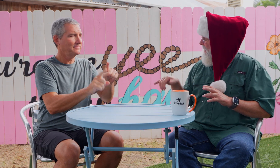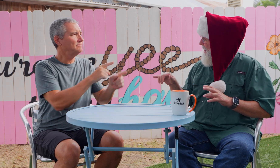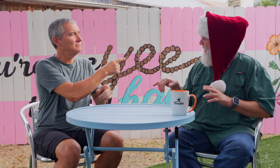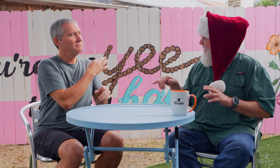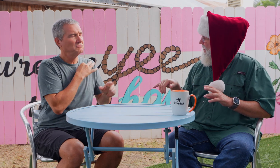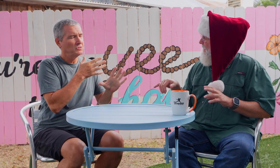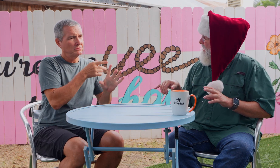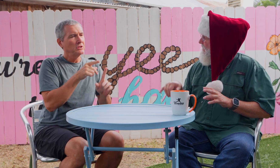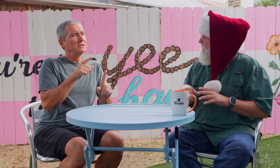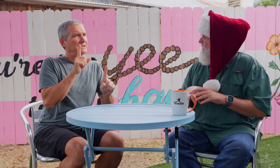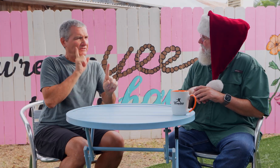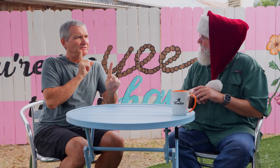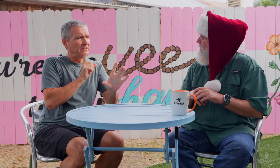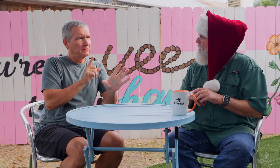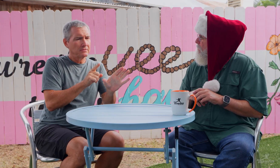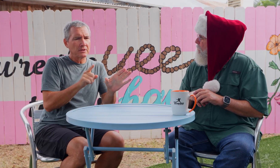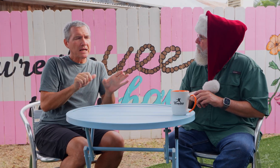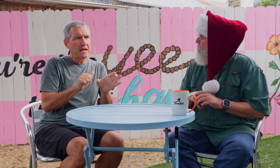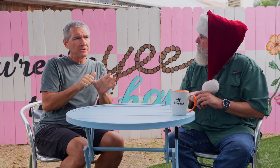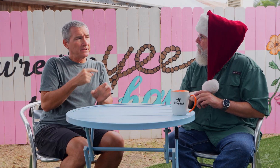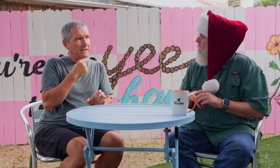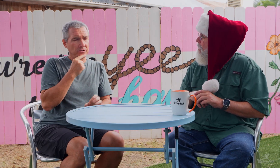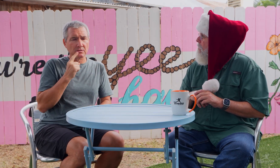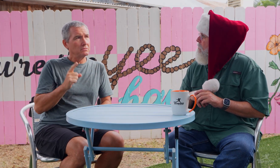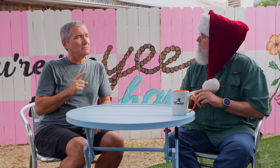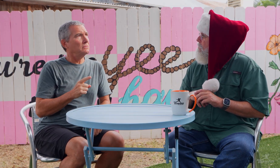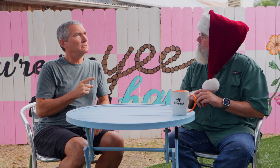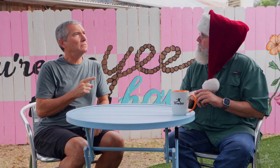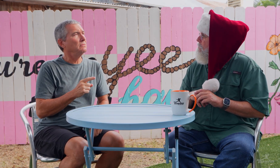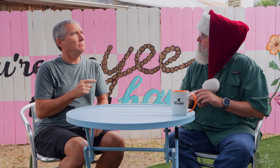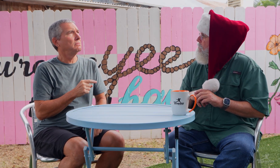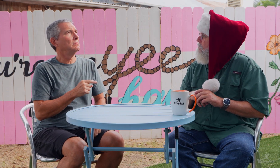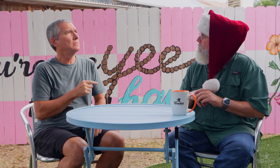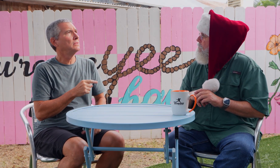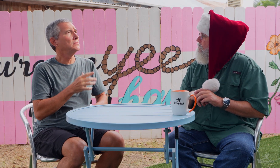I'm curious, not the Deaf children, but how do the hearing children react to you?